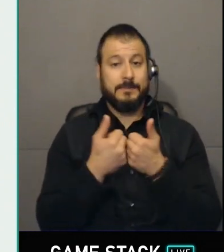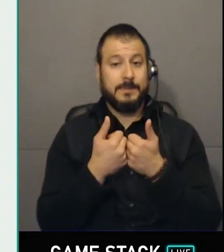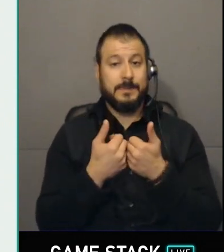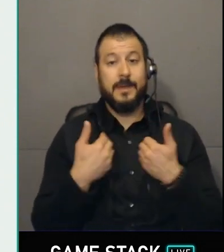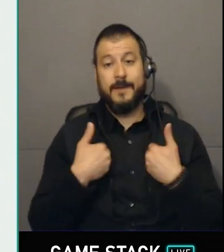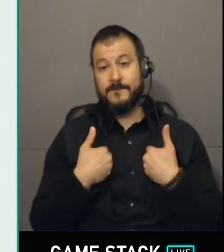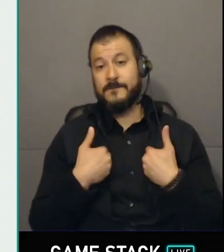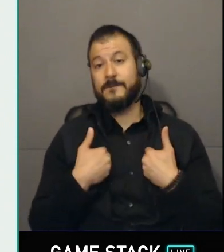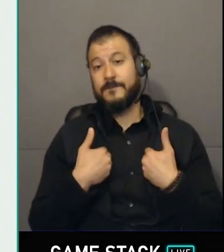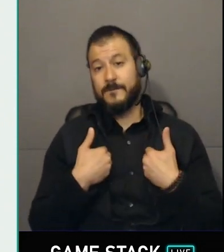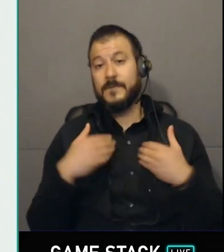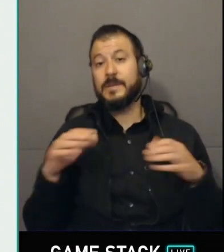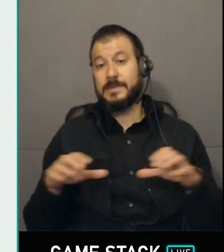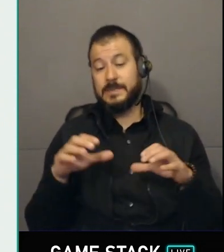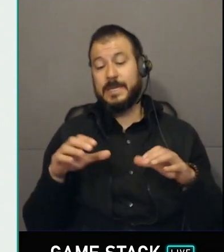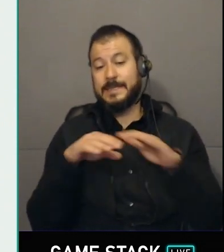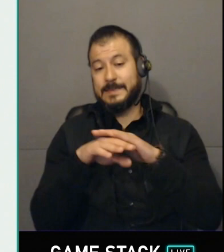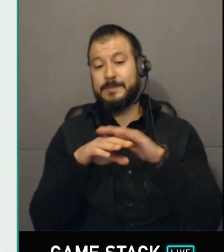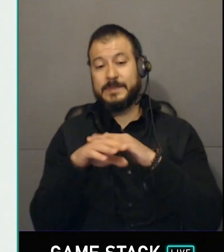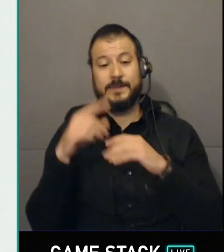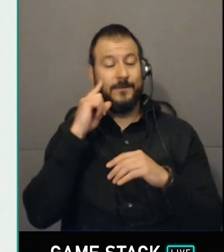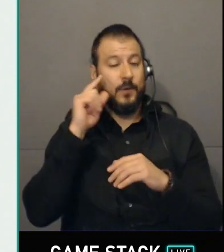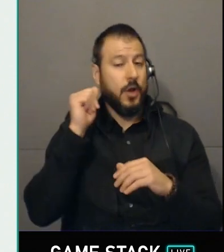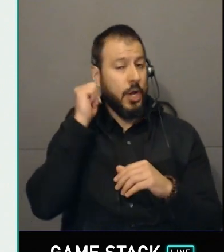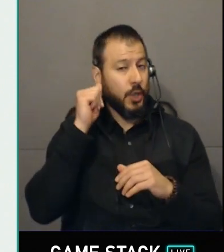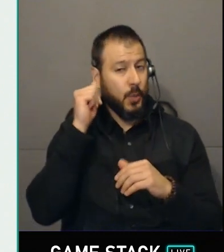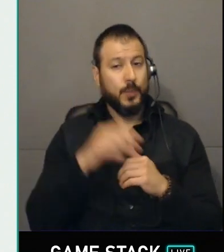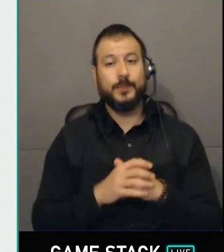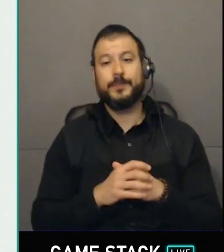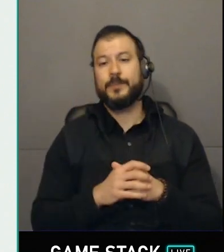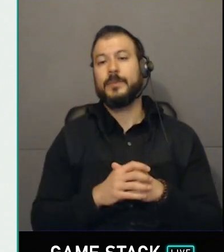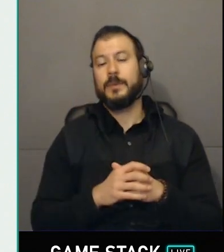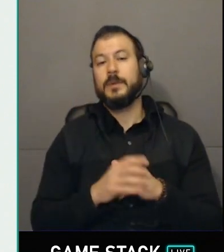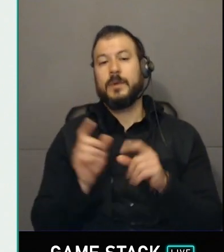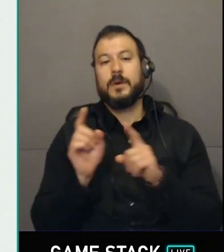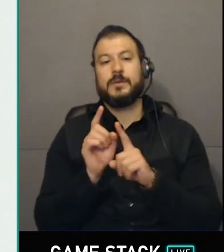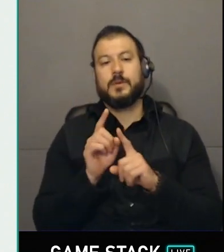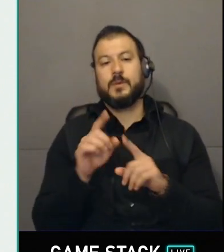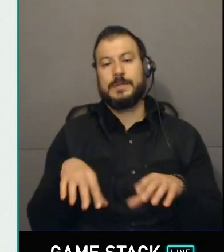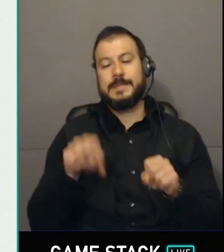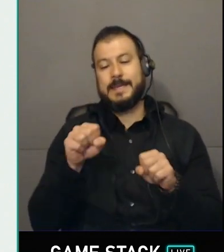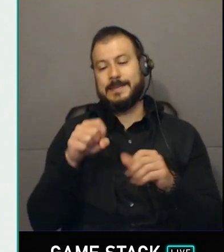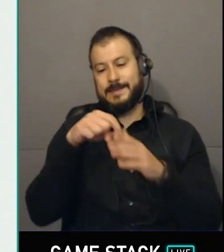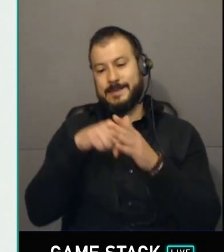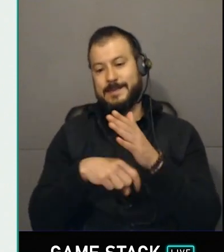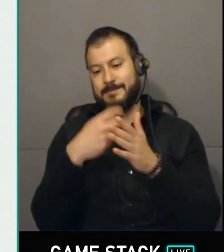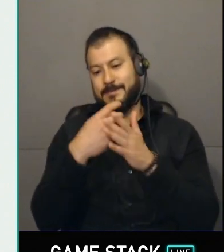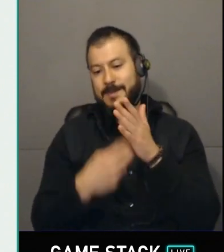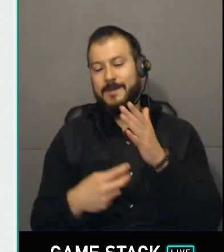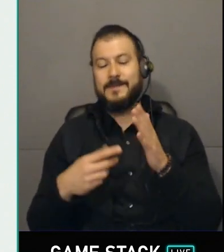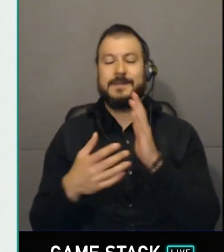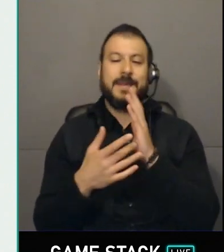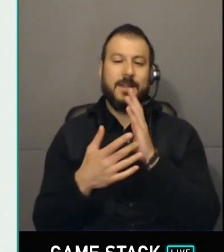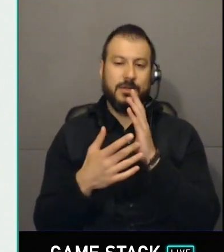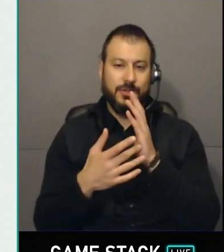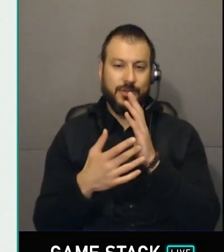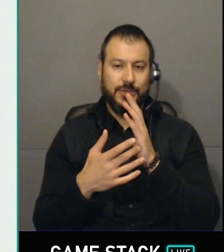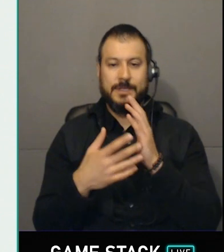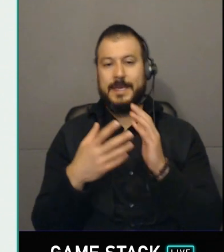done accessibility for audio. And then finally, we'll take a deep dive into technologies and tools that